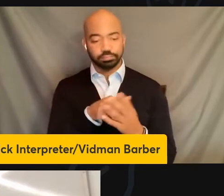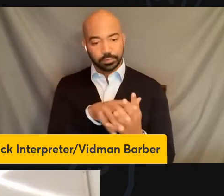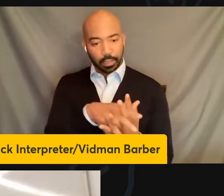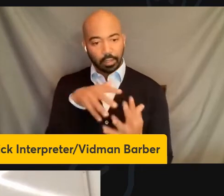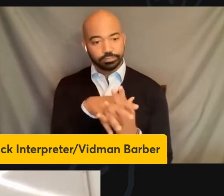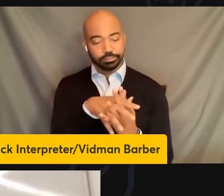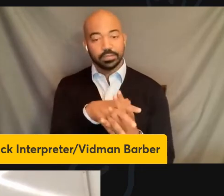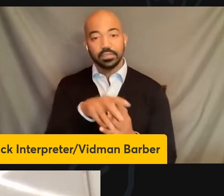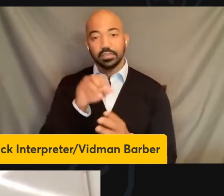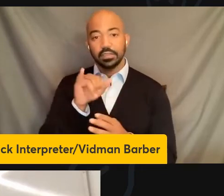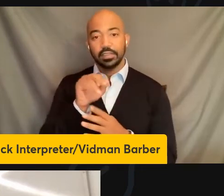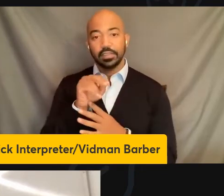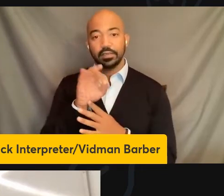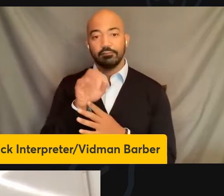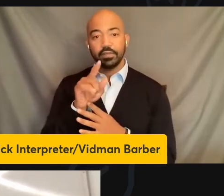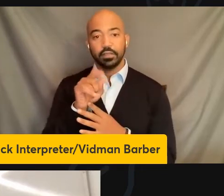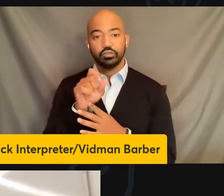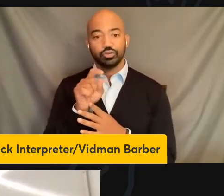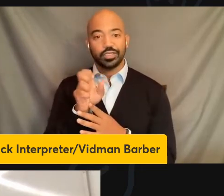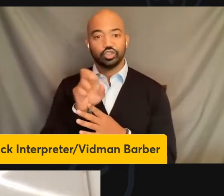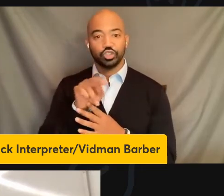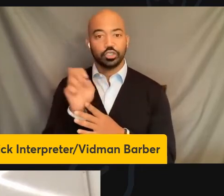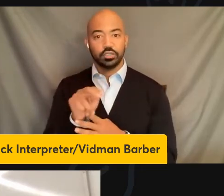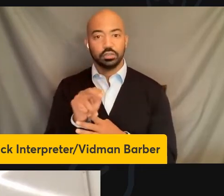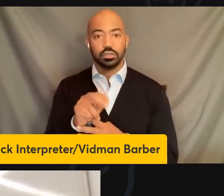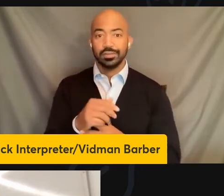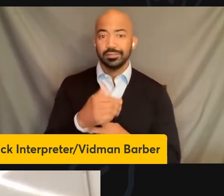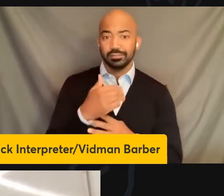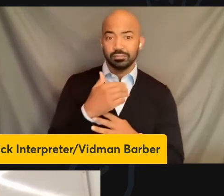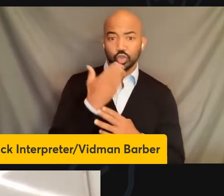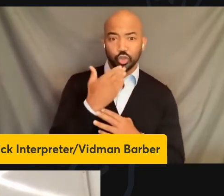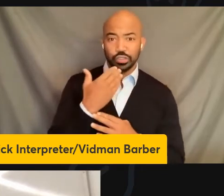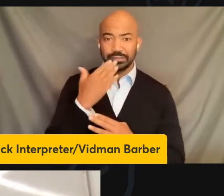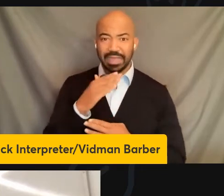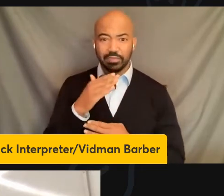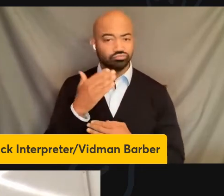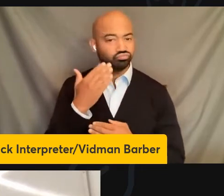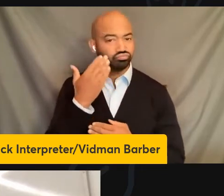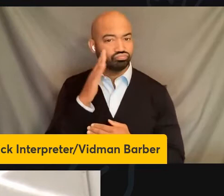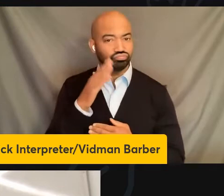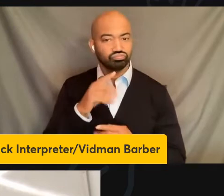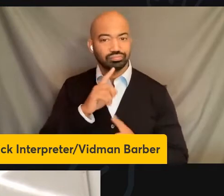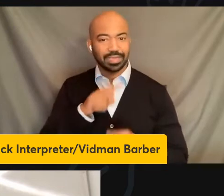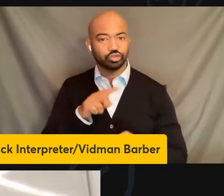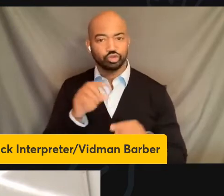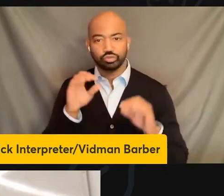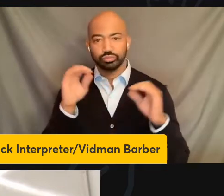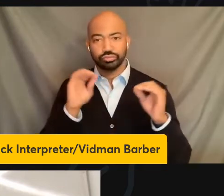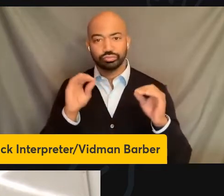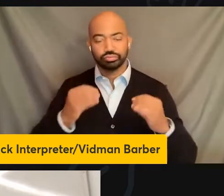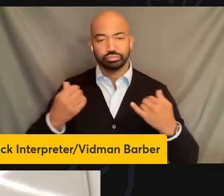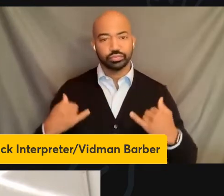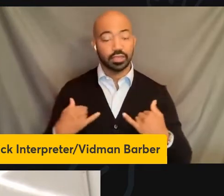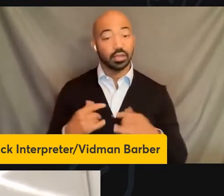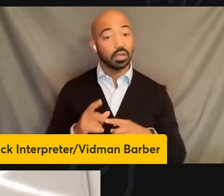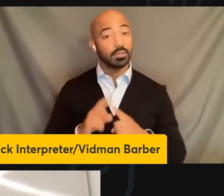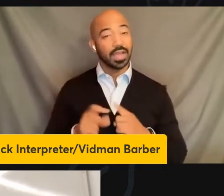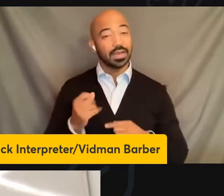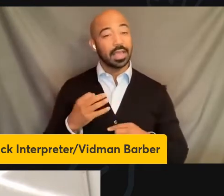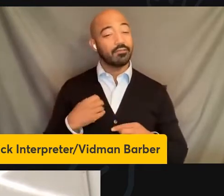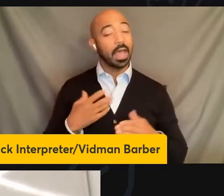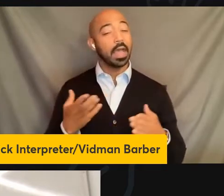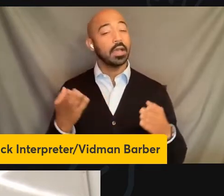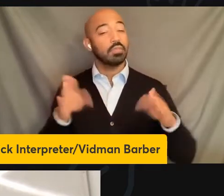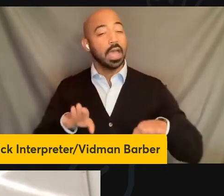So that's a bit tough. We don't have any answers yet. If I would bet of course, I would say okay, maybe I'll see twos are good